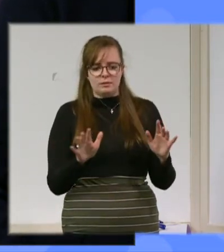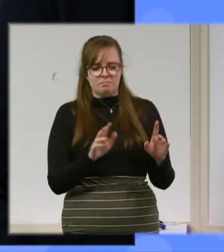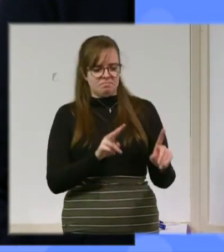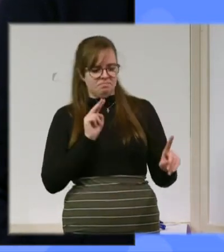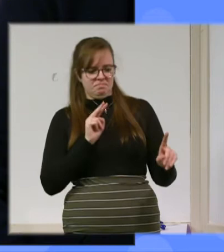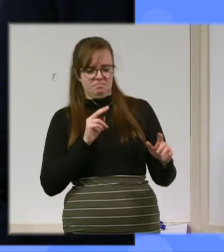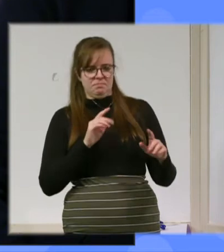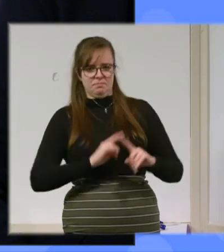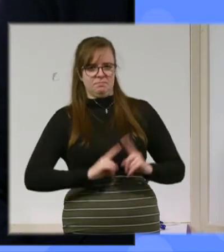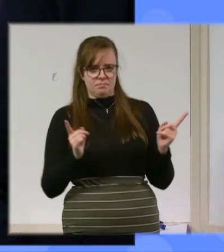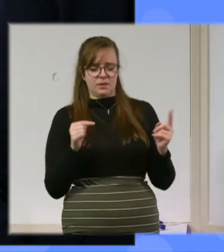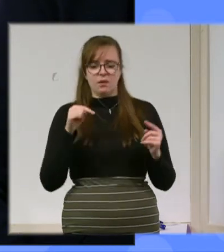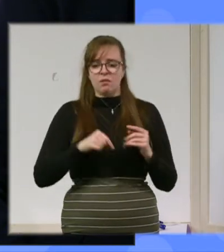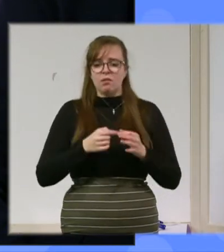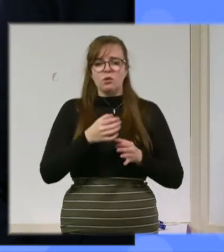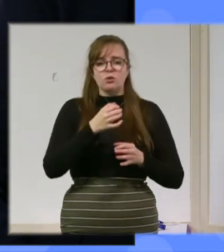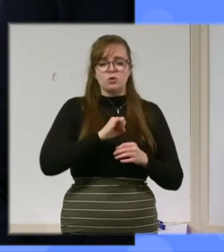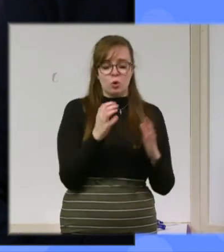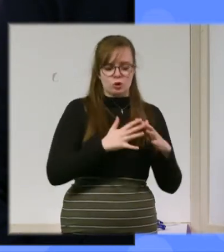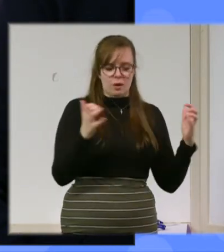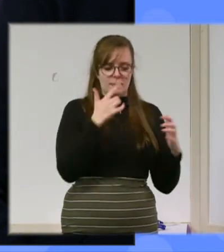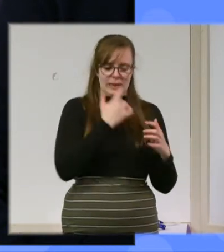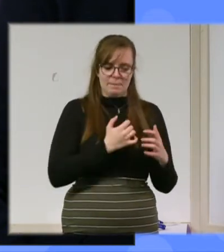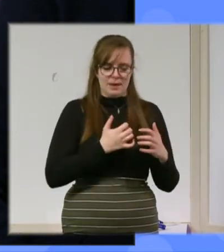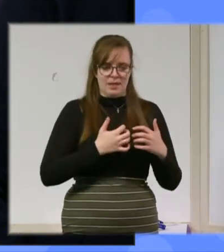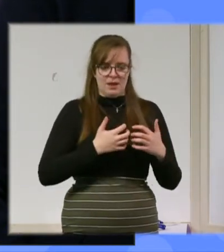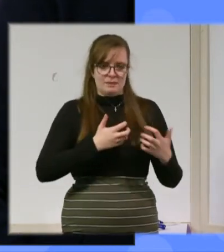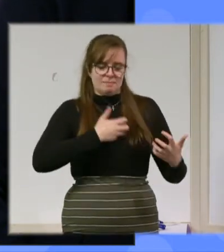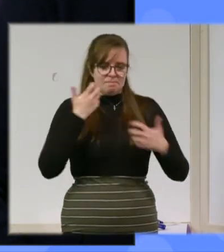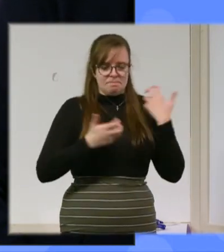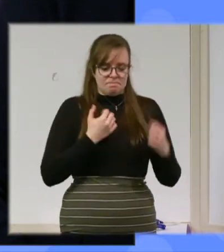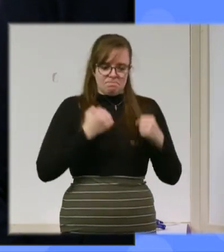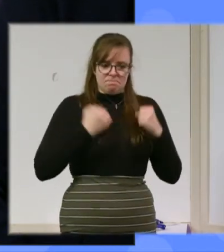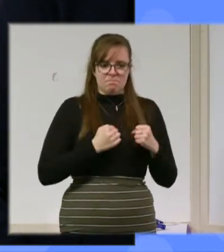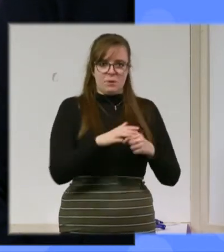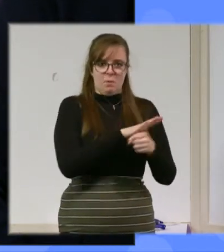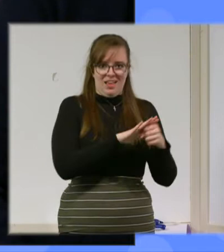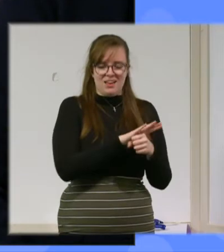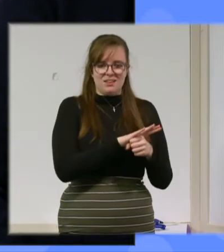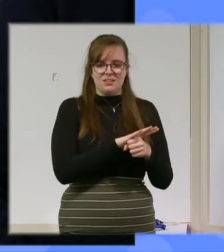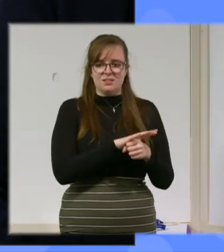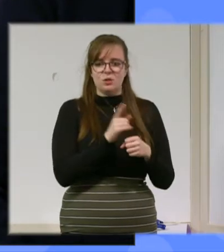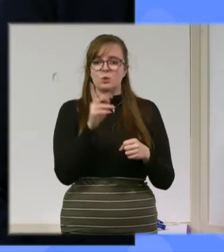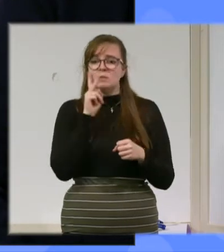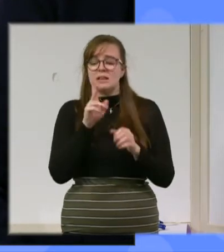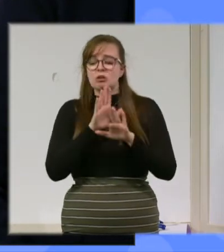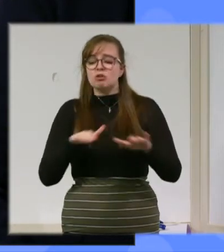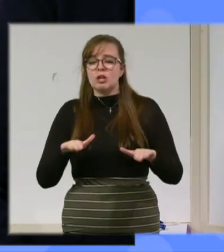can be this really feisty robust place that you will occur and you will see my word you know that our children at school who behave better than these